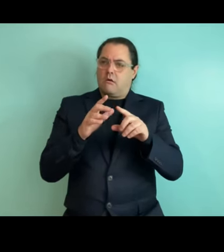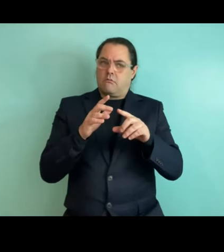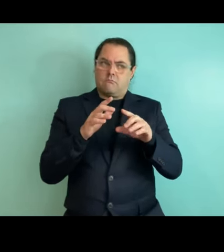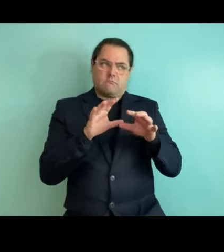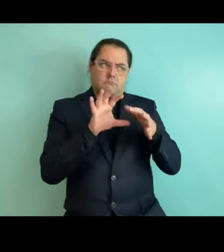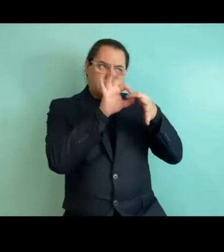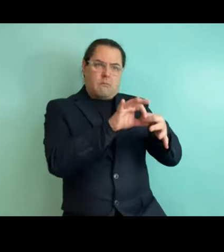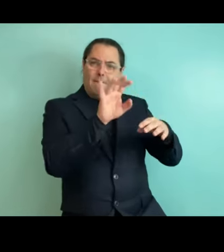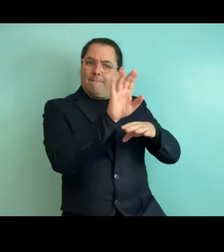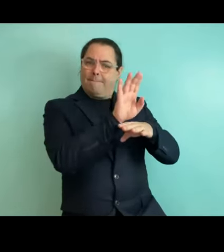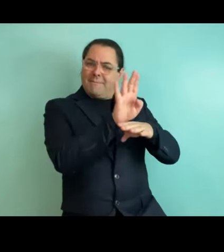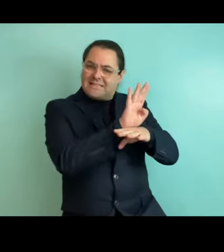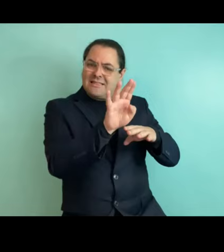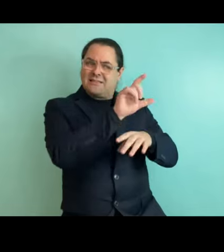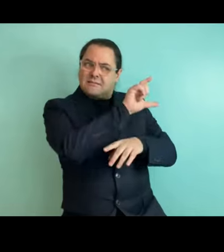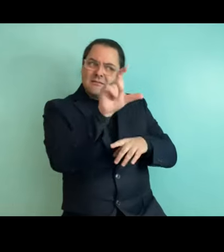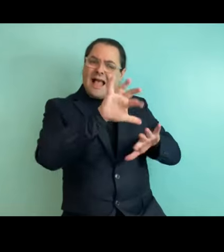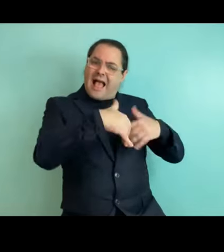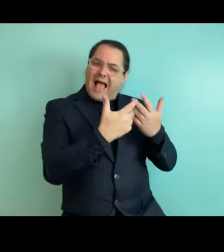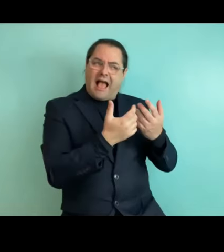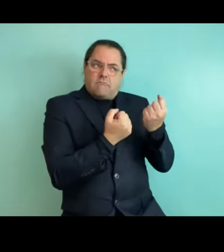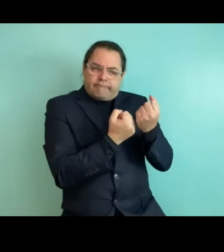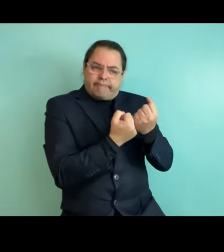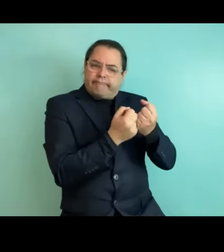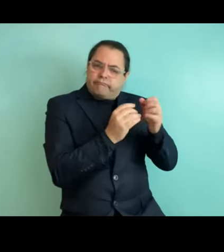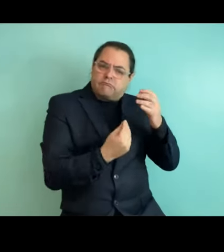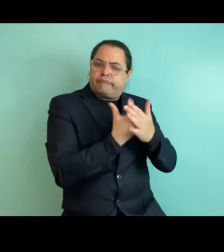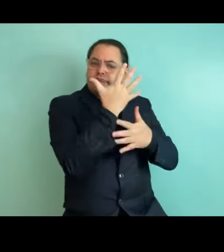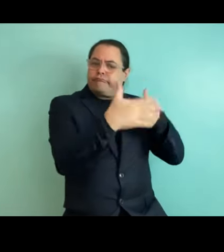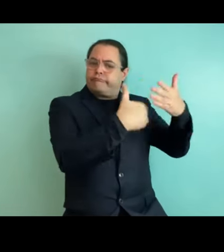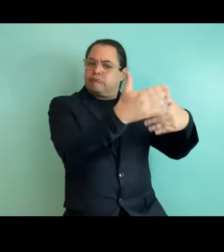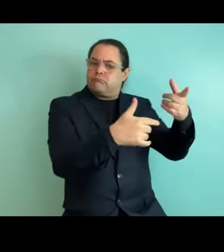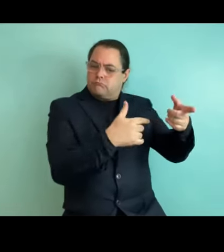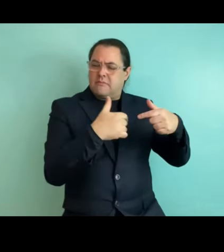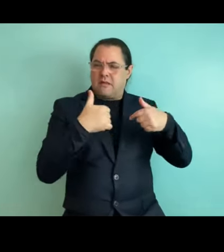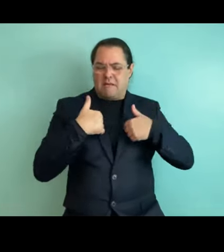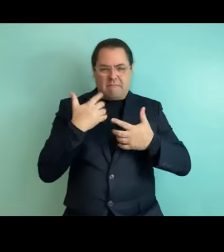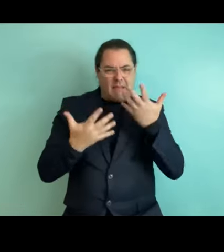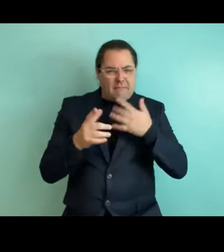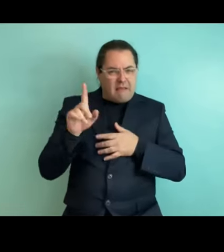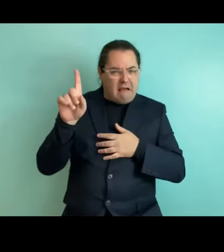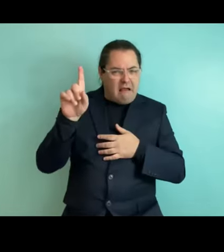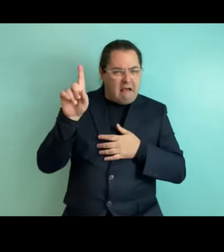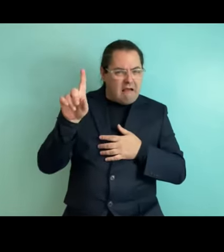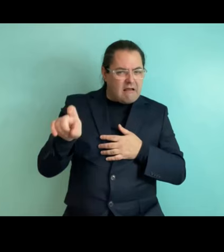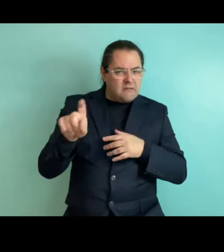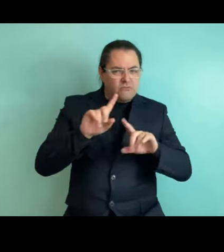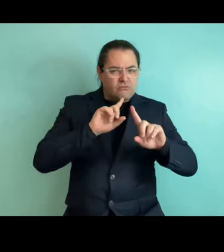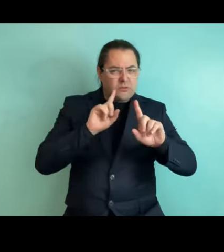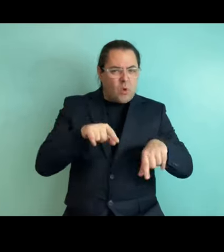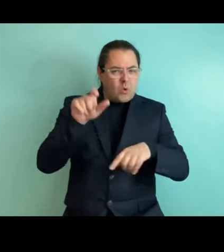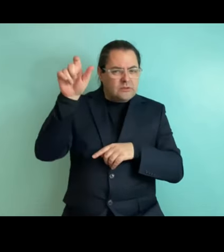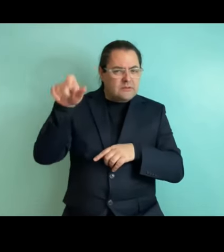show the poor do we establish the sample please. 11:06:49 She put the Monday.